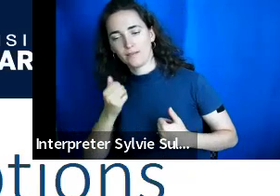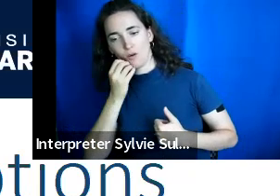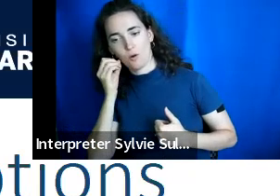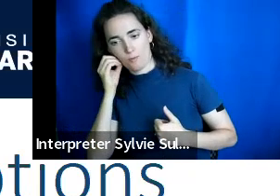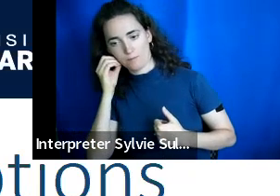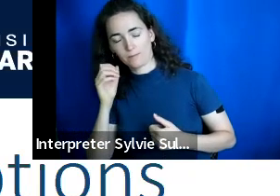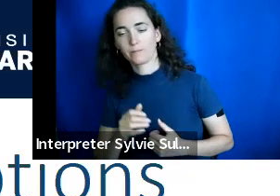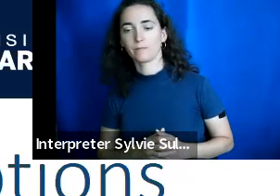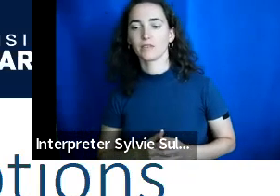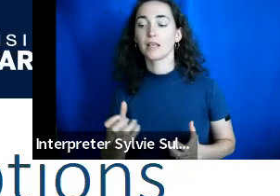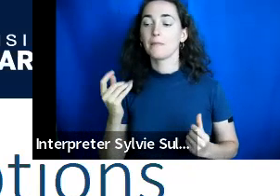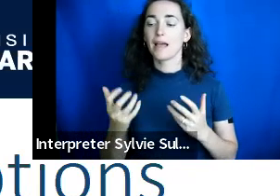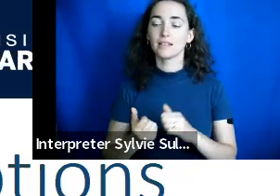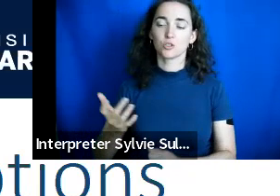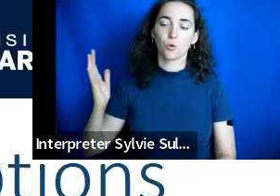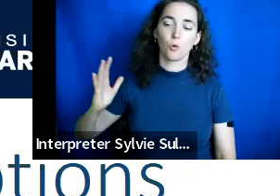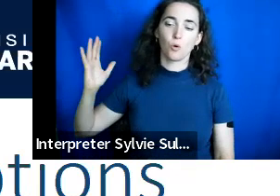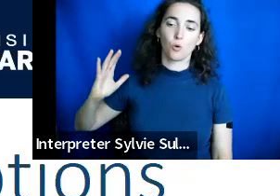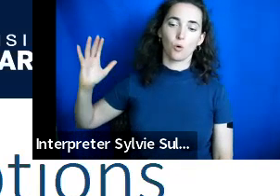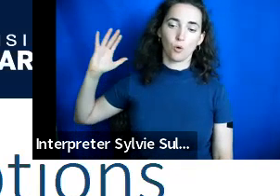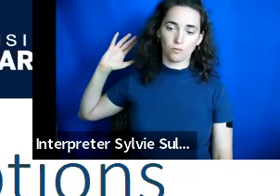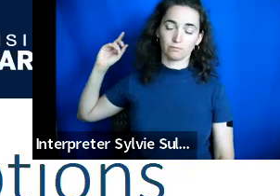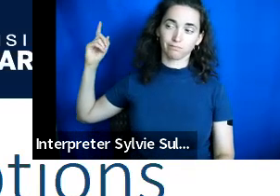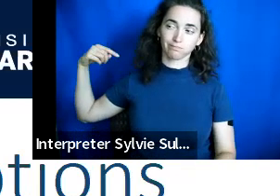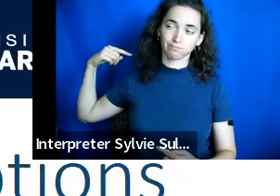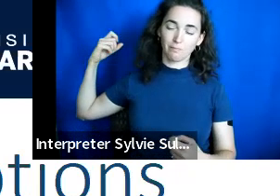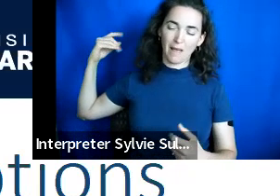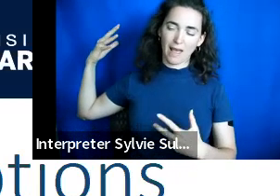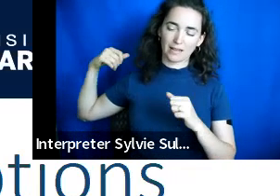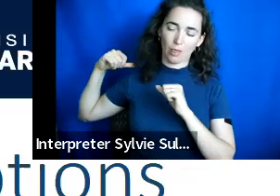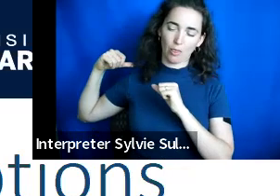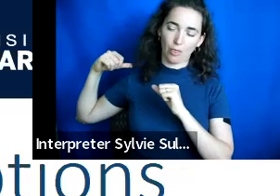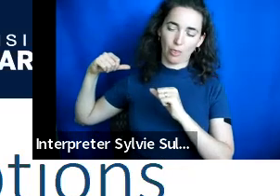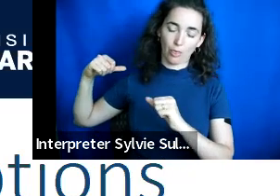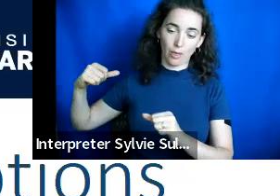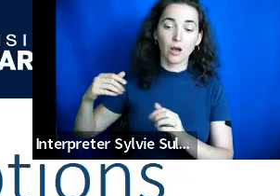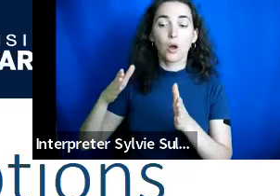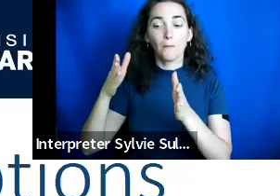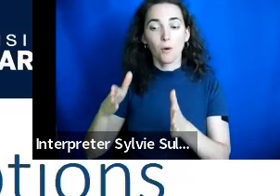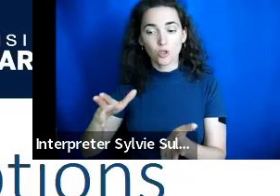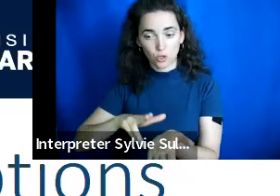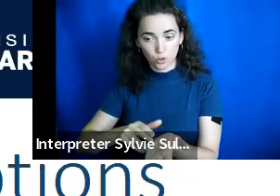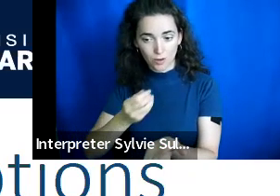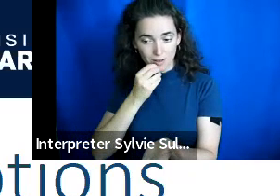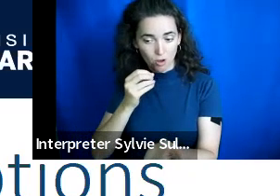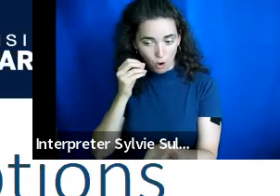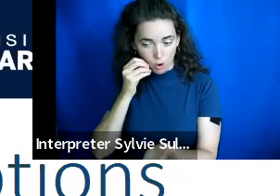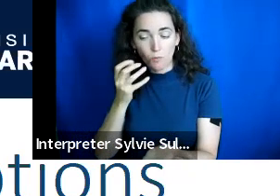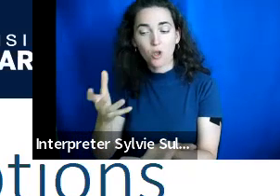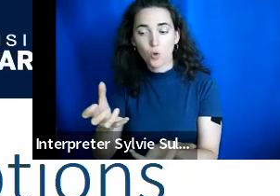Years ago, and for many, many years, in order for a person in a nursing home to get a community.